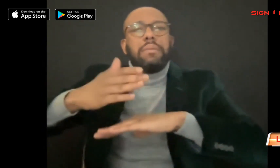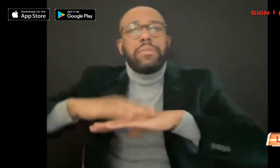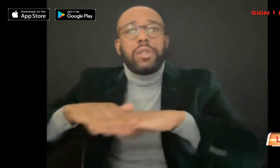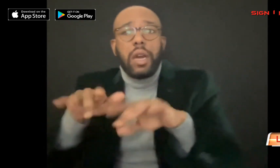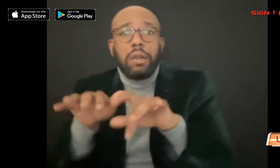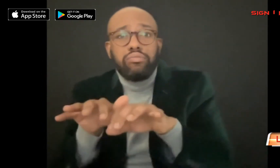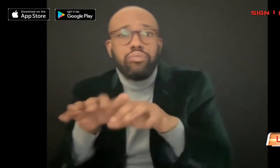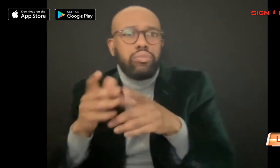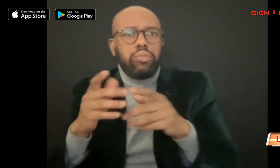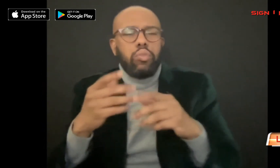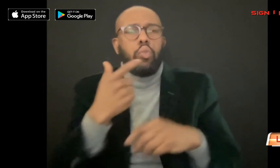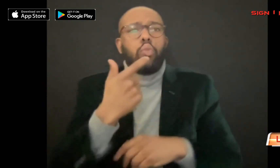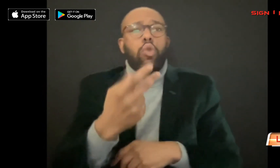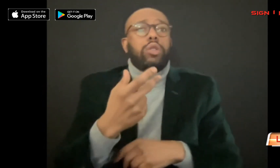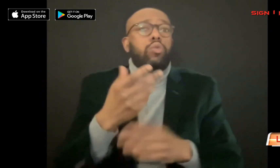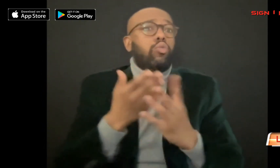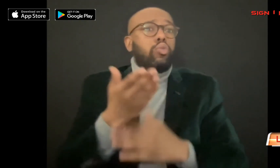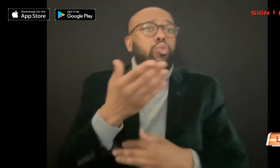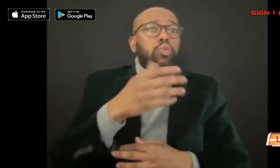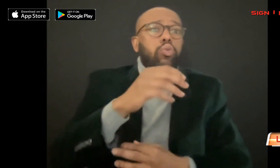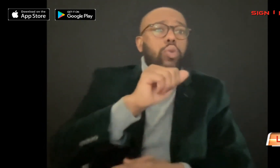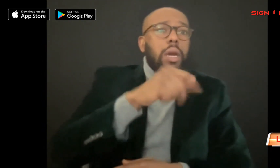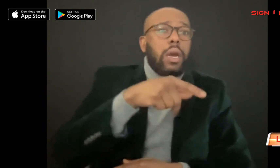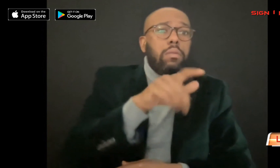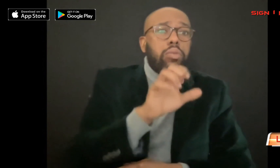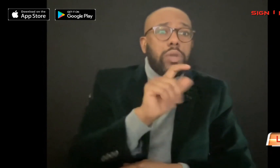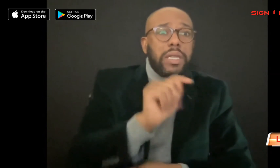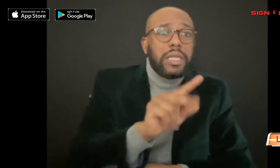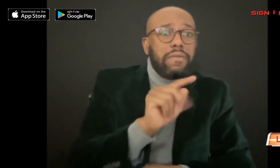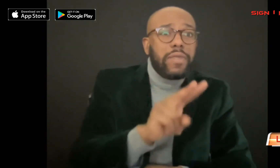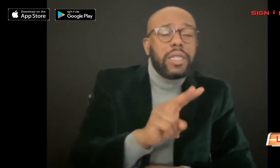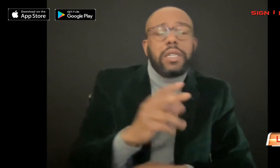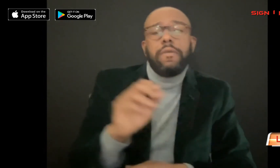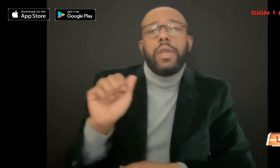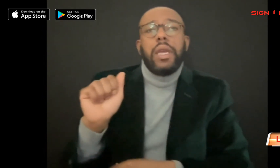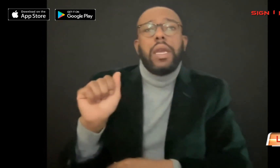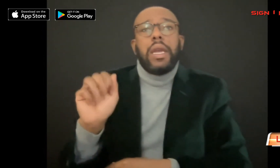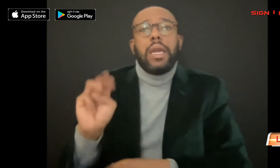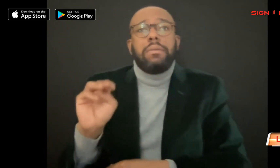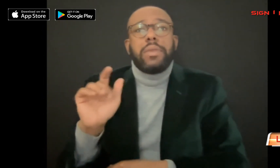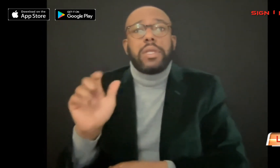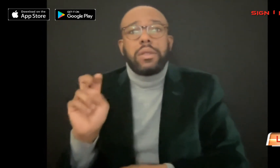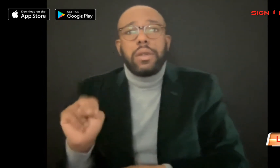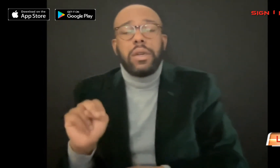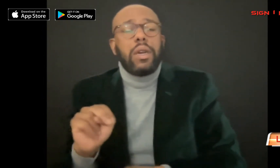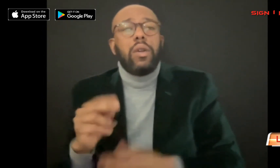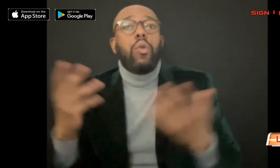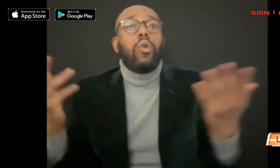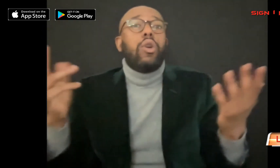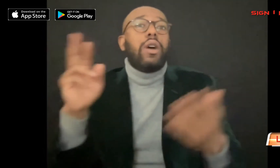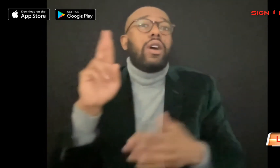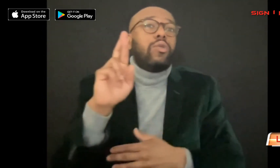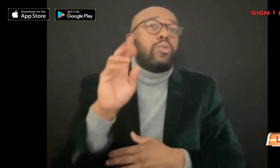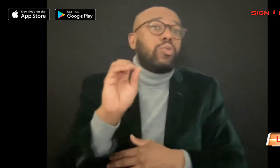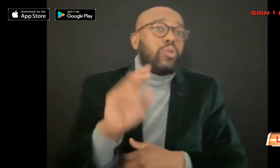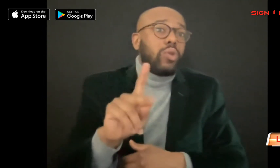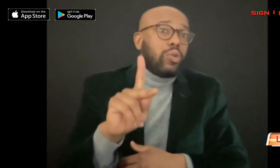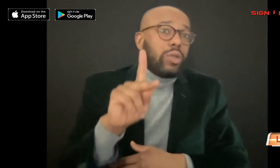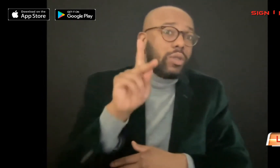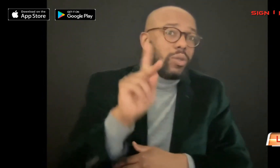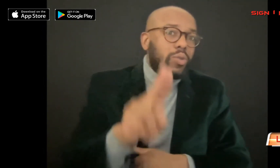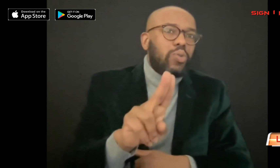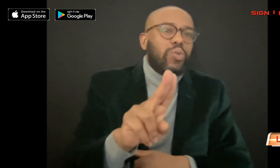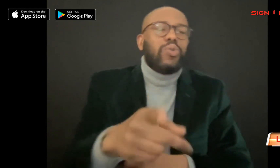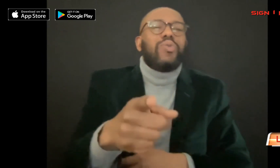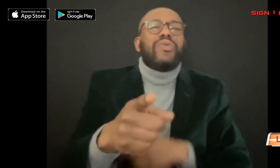laptop can watch to Apple TV Amazon and Roku take care